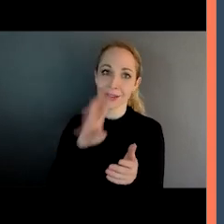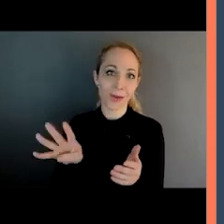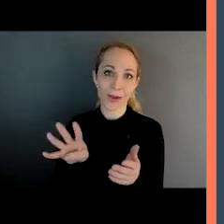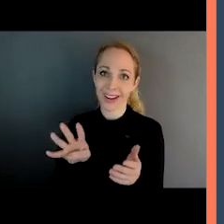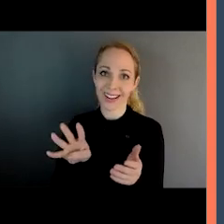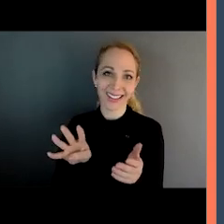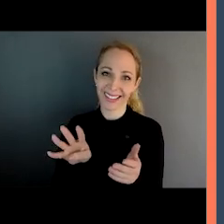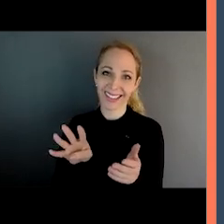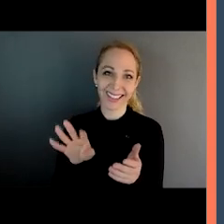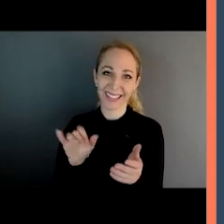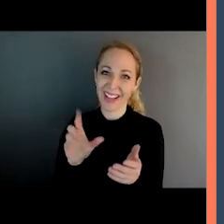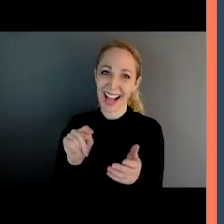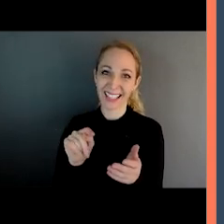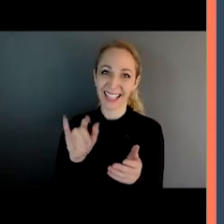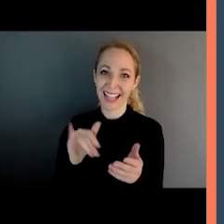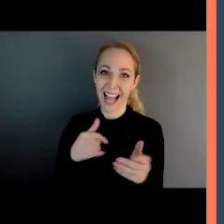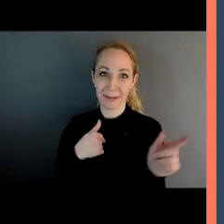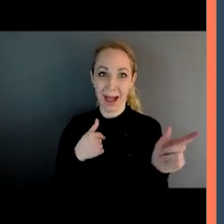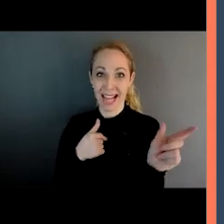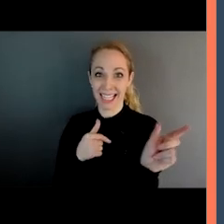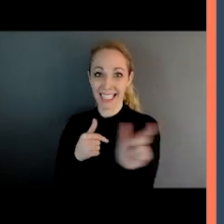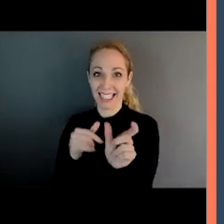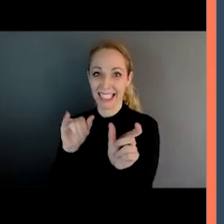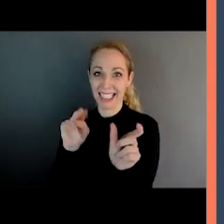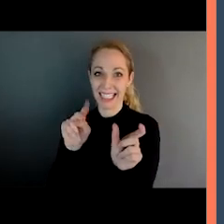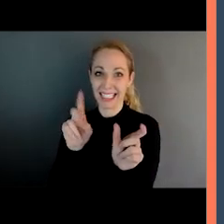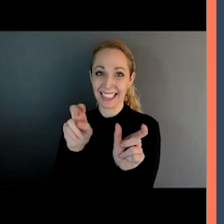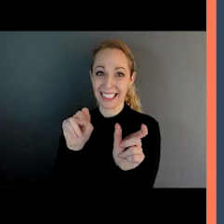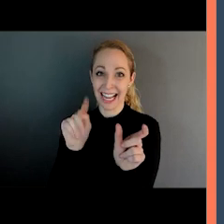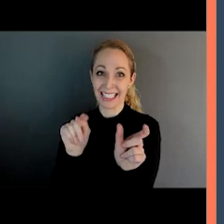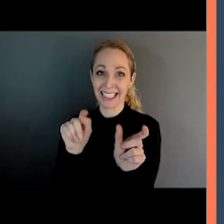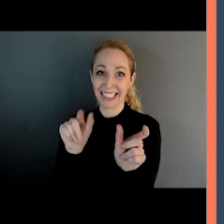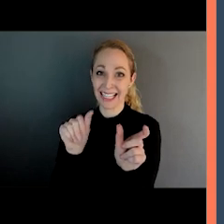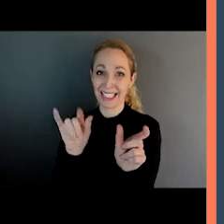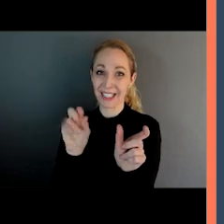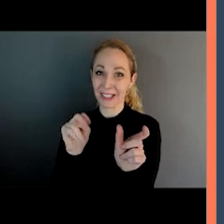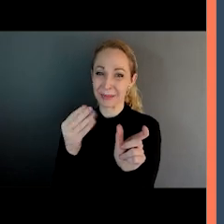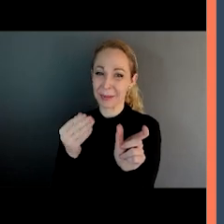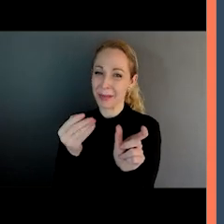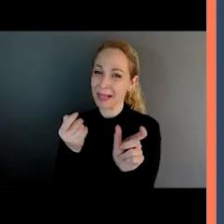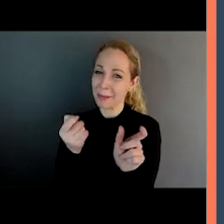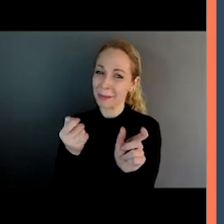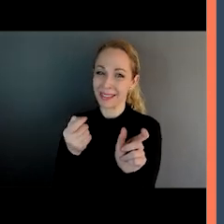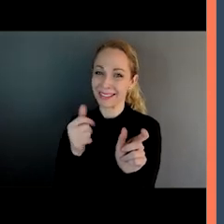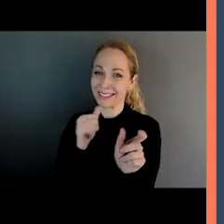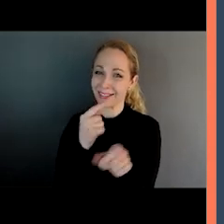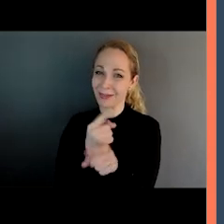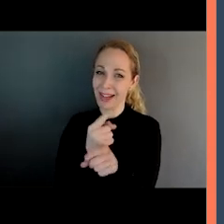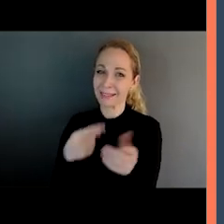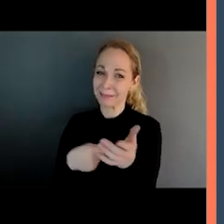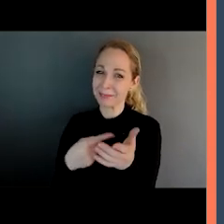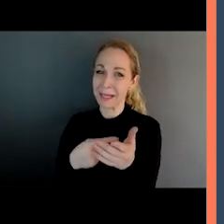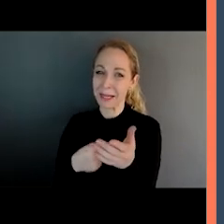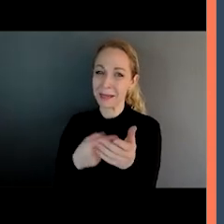THE FACT THAT MY INDENTATION MIGHT BE OFF SOMETIMES.